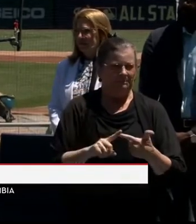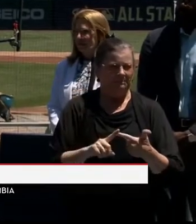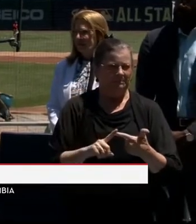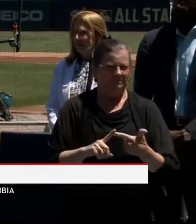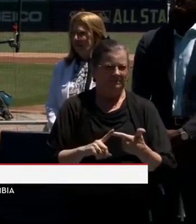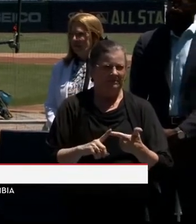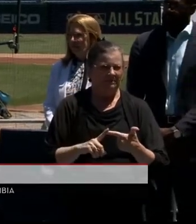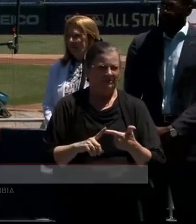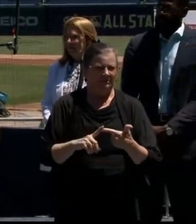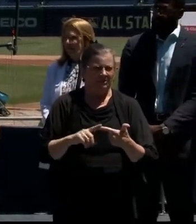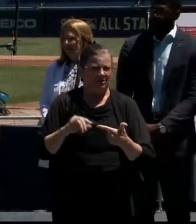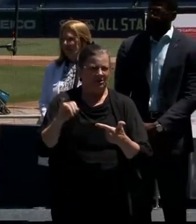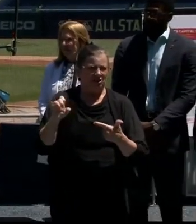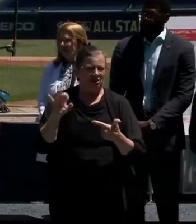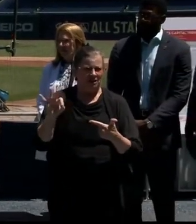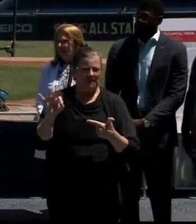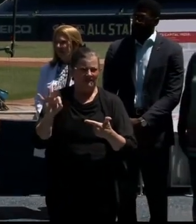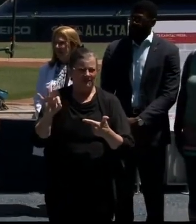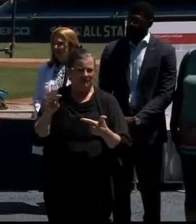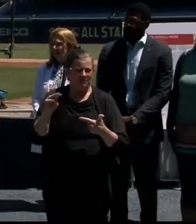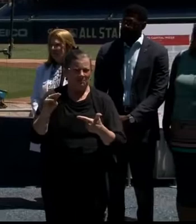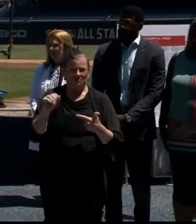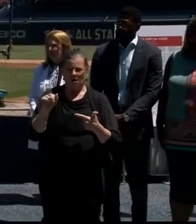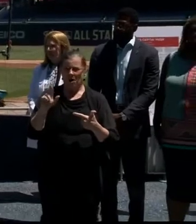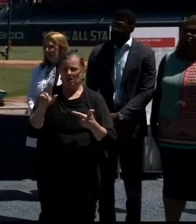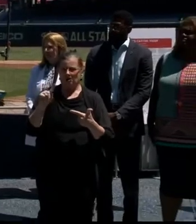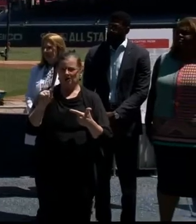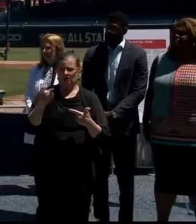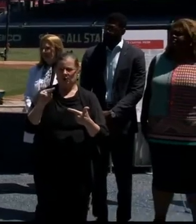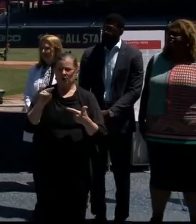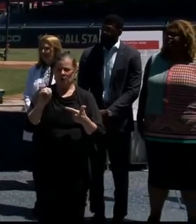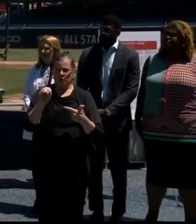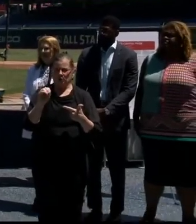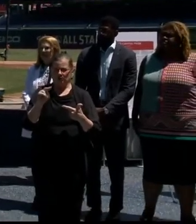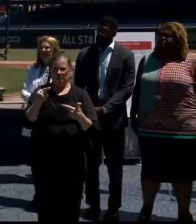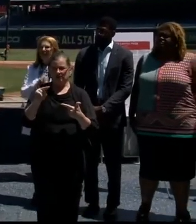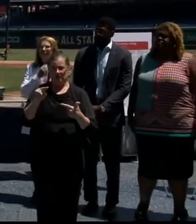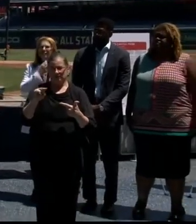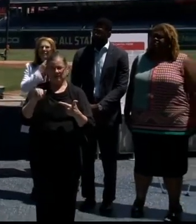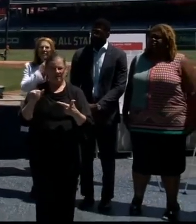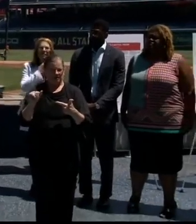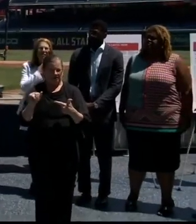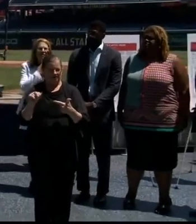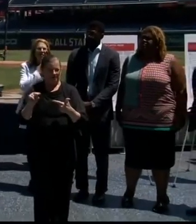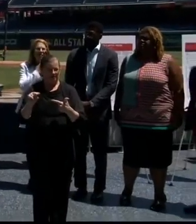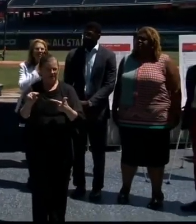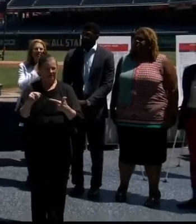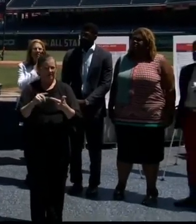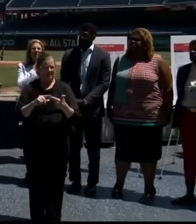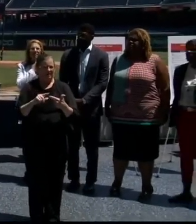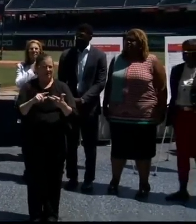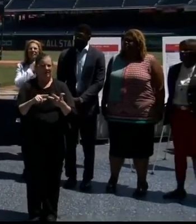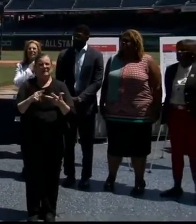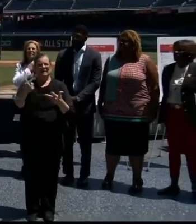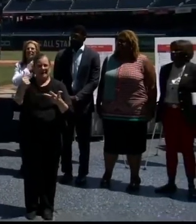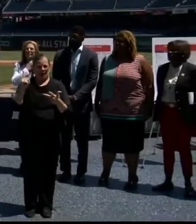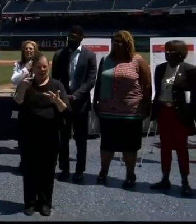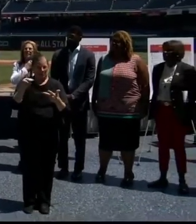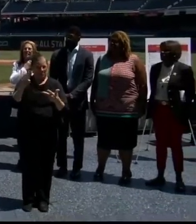WE'RE ALSO JOINED BY FRANK GAMBINO SENIOR VICE-PRESIDENT OF OPERATIONS FOR OUR TEAM, THE WASHINGTON NATIONALS, AND MARLA